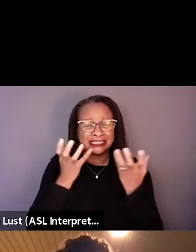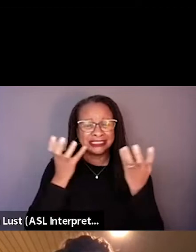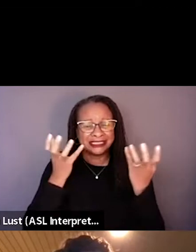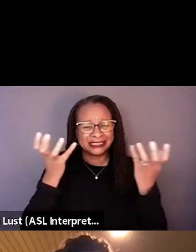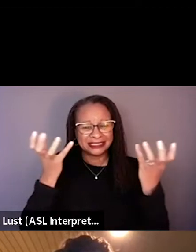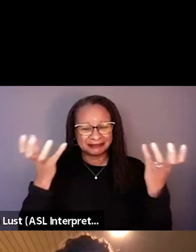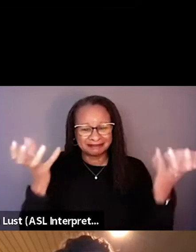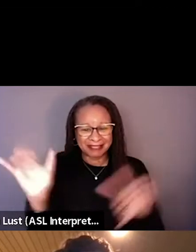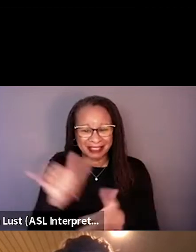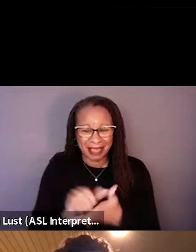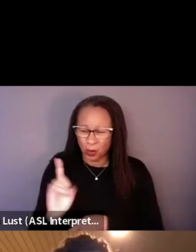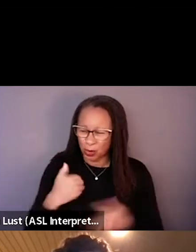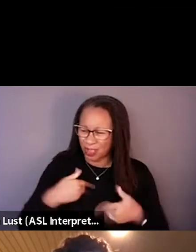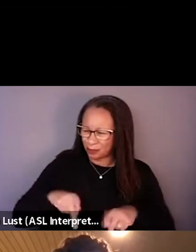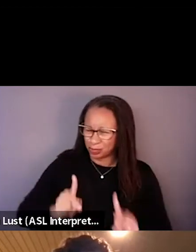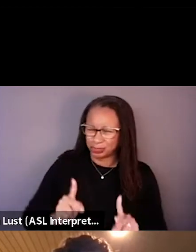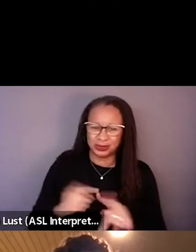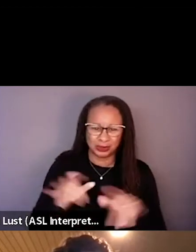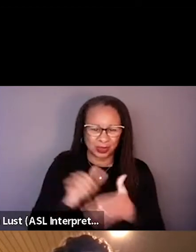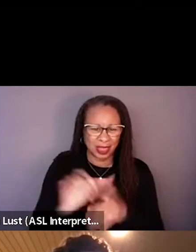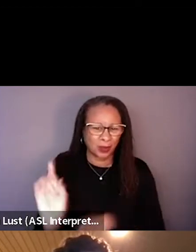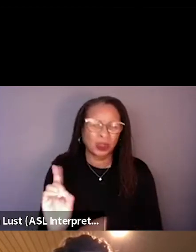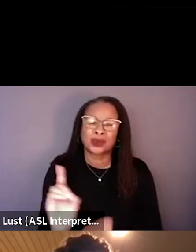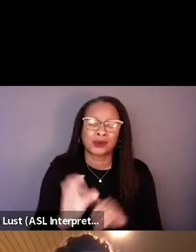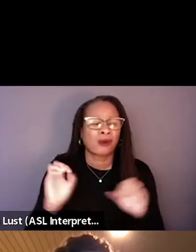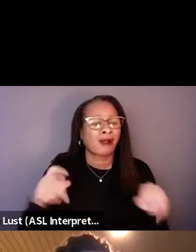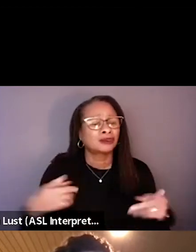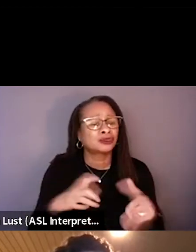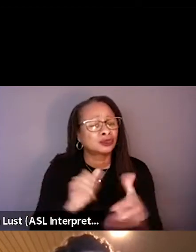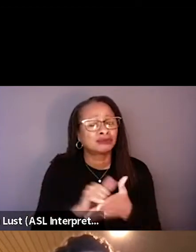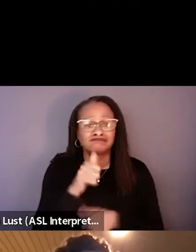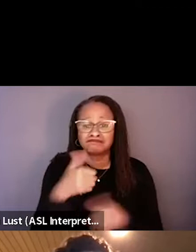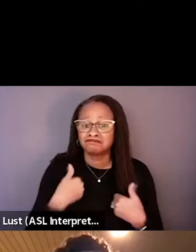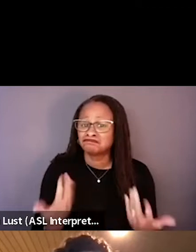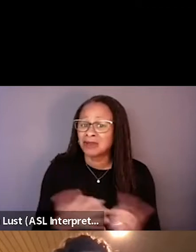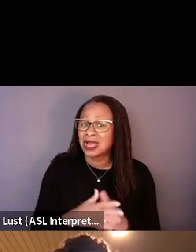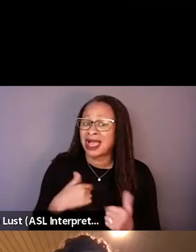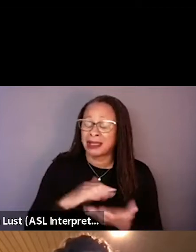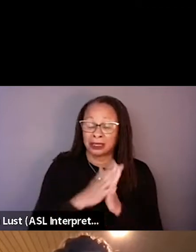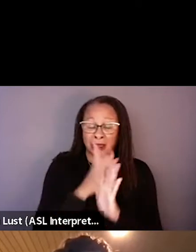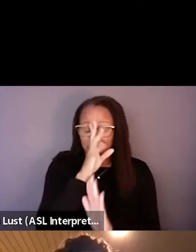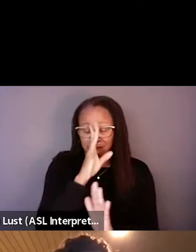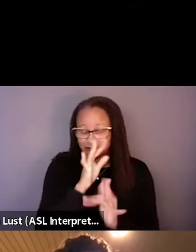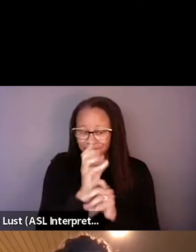Like where, where do we have that opportunity? So I was yeah, pretty much became obsessed right away